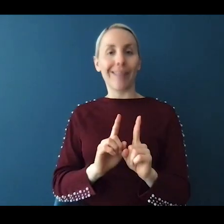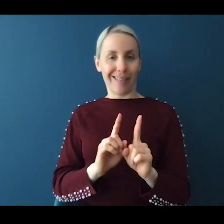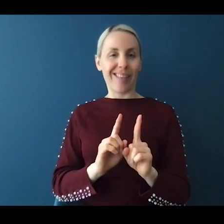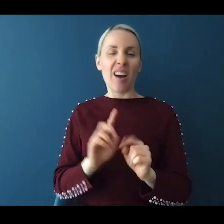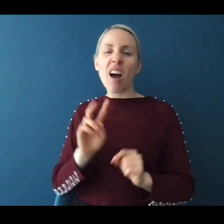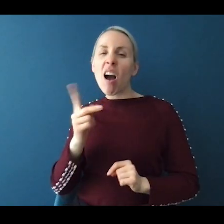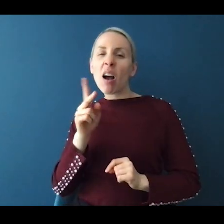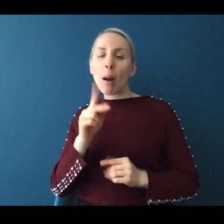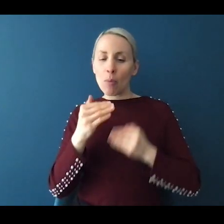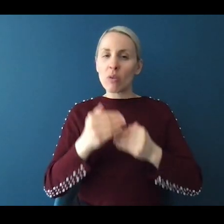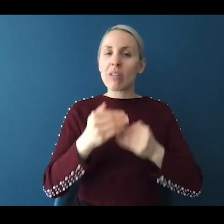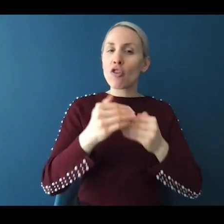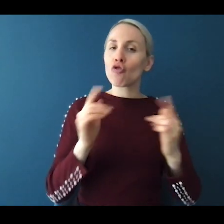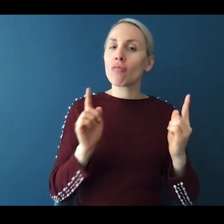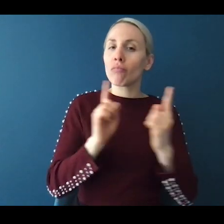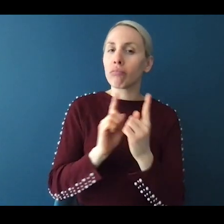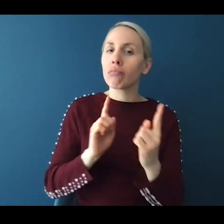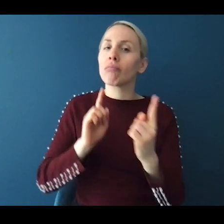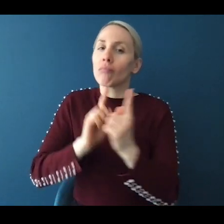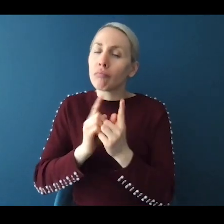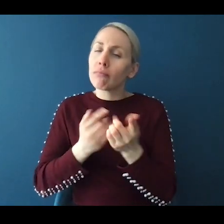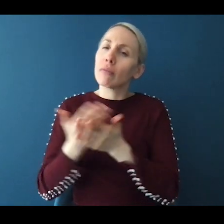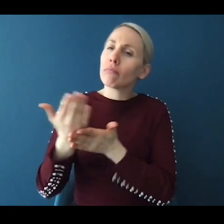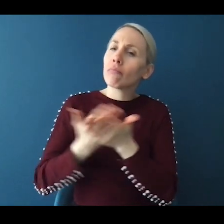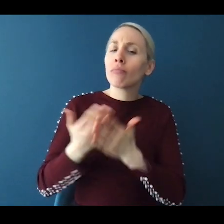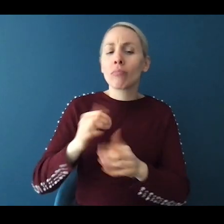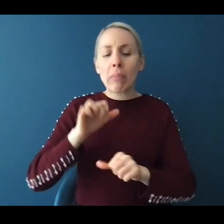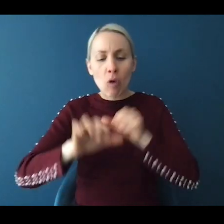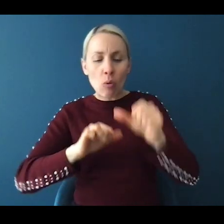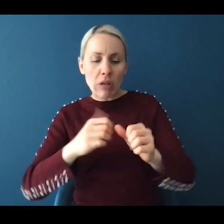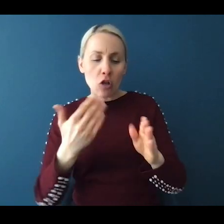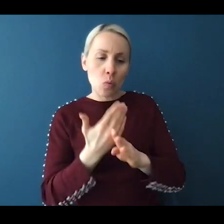couple of sessions where you kind of like discuss the process of your work and the development